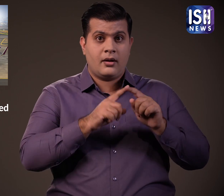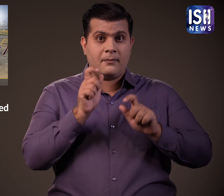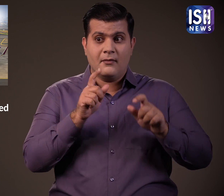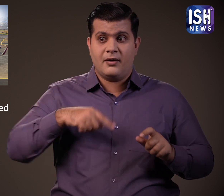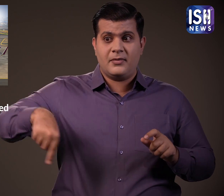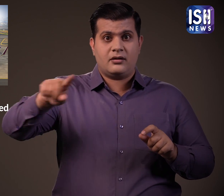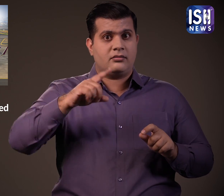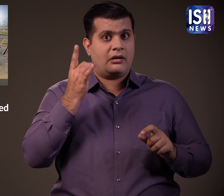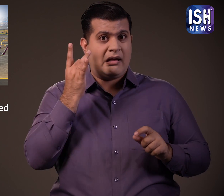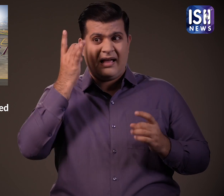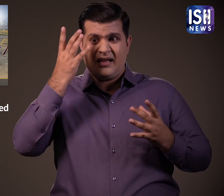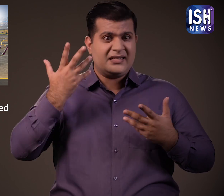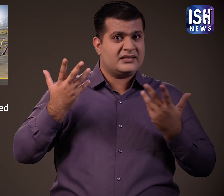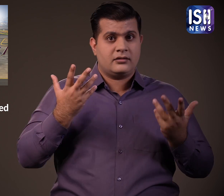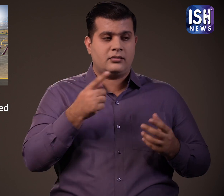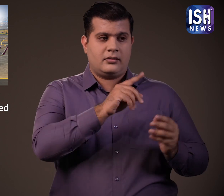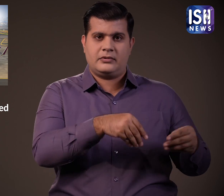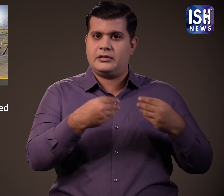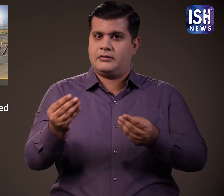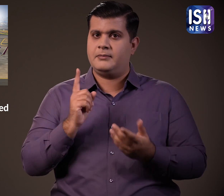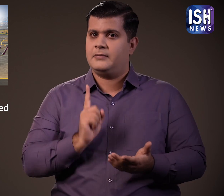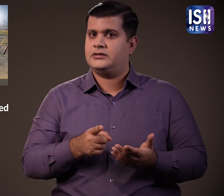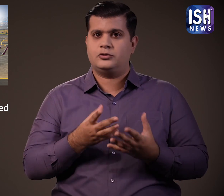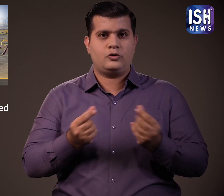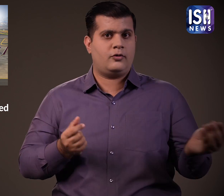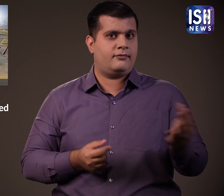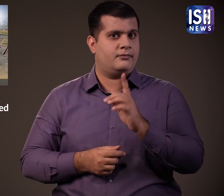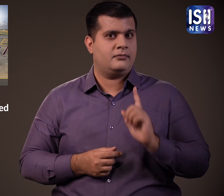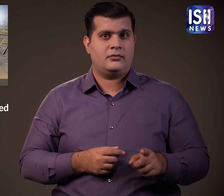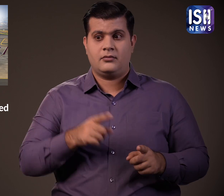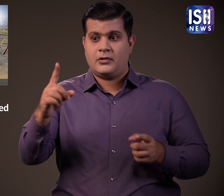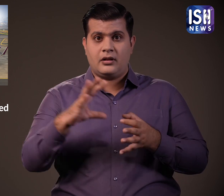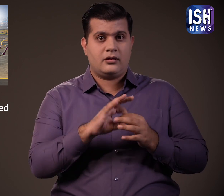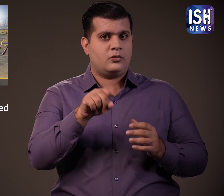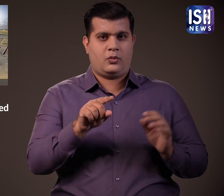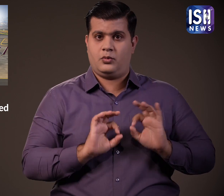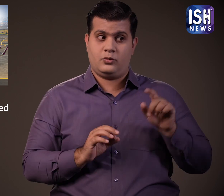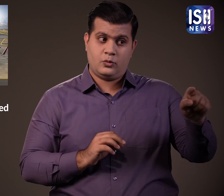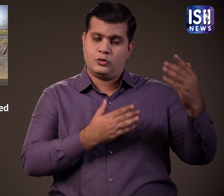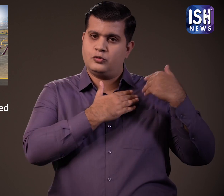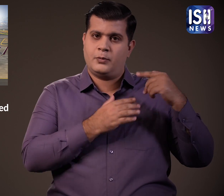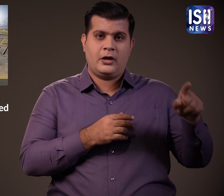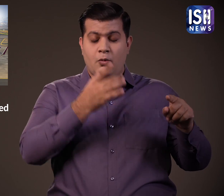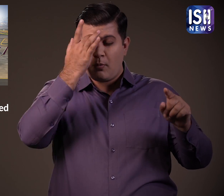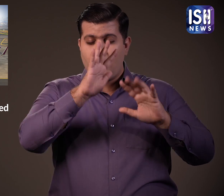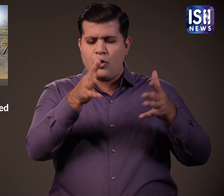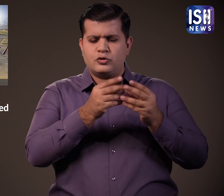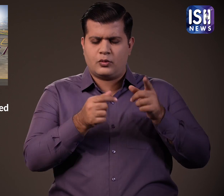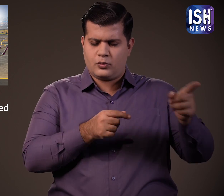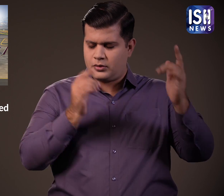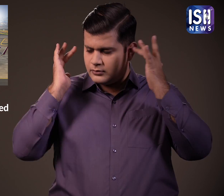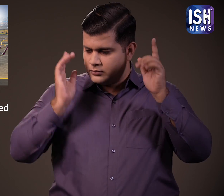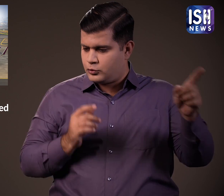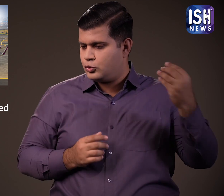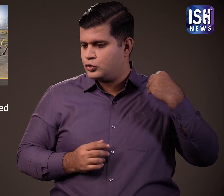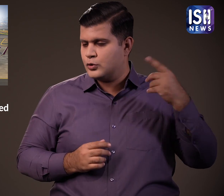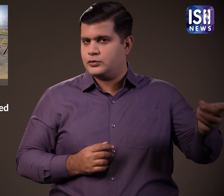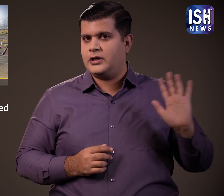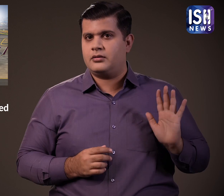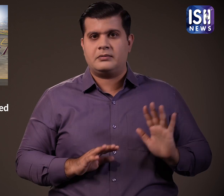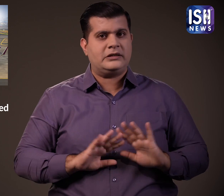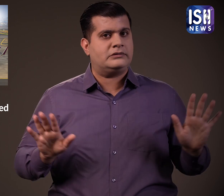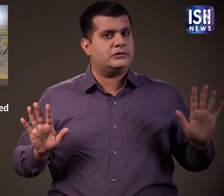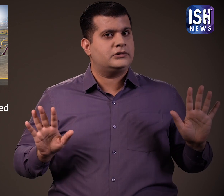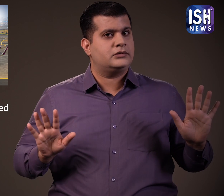Scindia also asked Vistara to ensure that the passengers do not suffer due to the issue within the airlines..